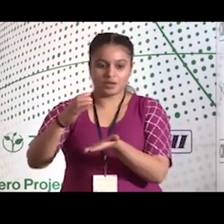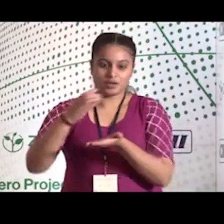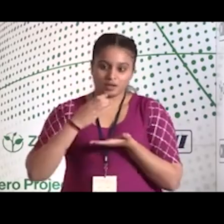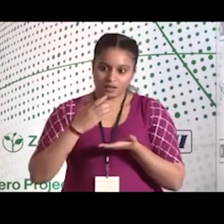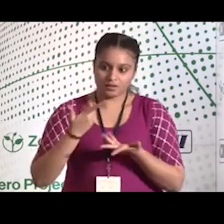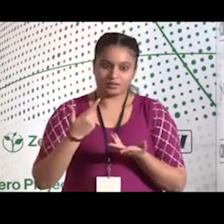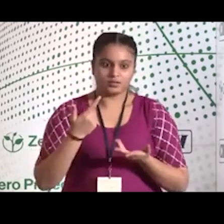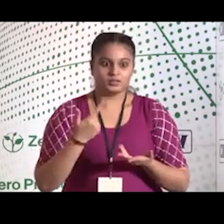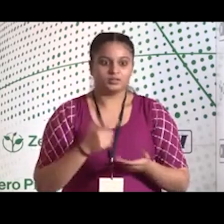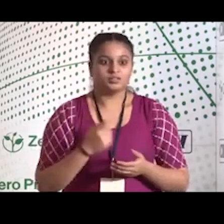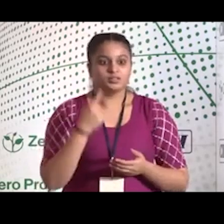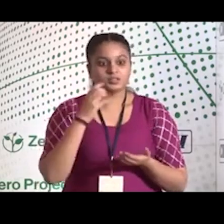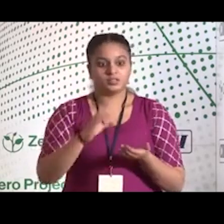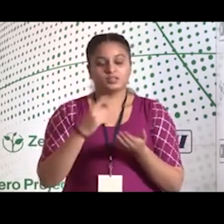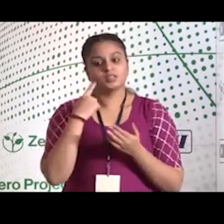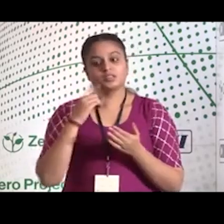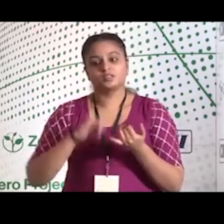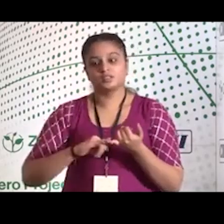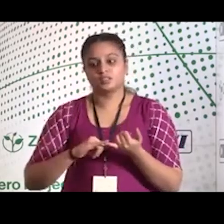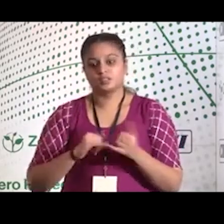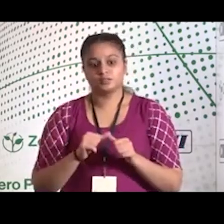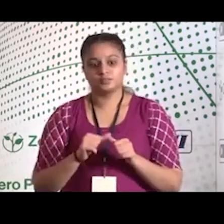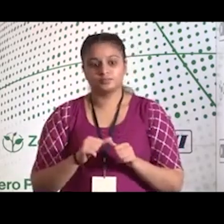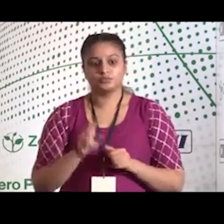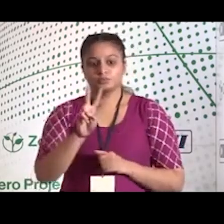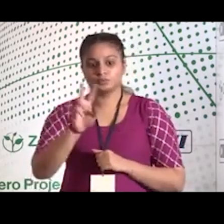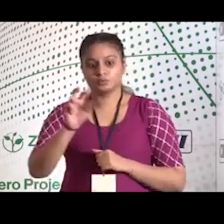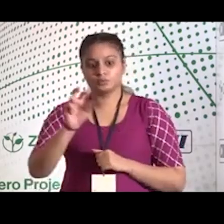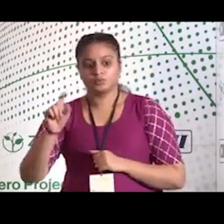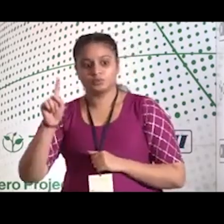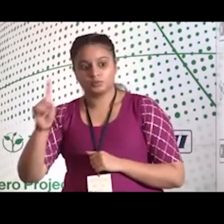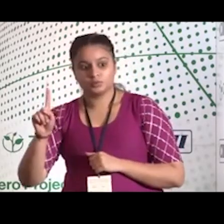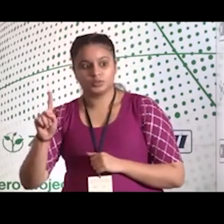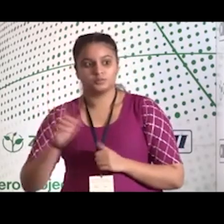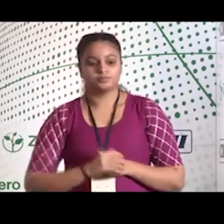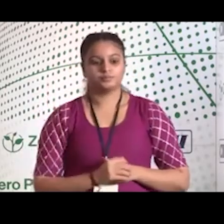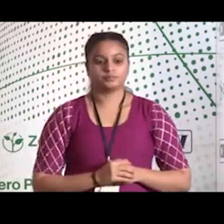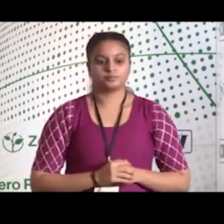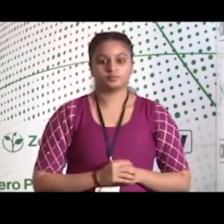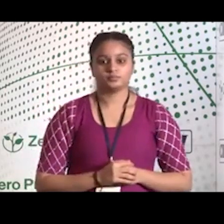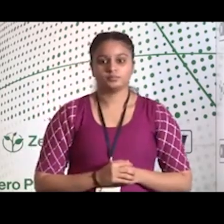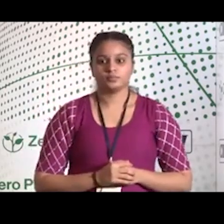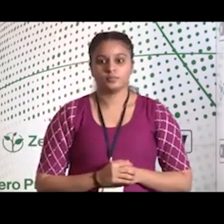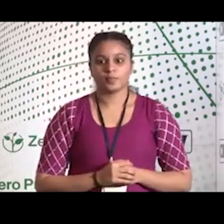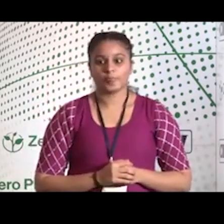exemplary in 2001, and she still would have had